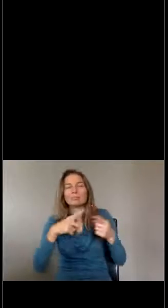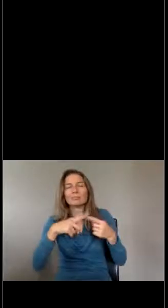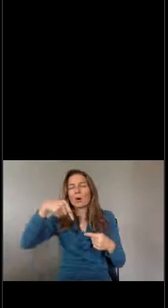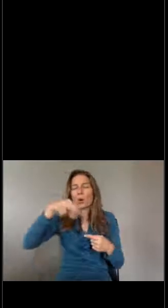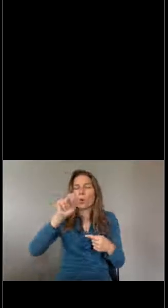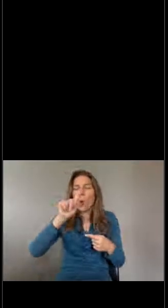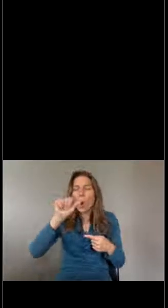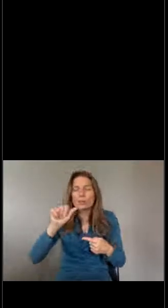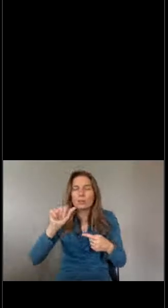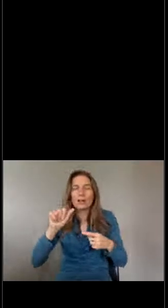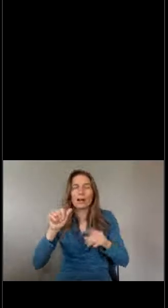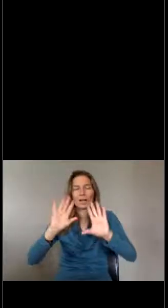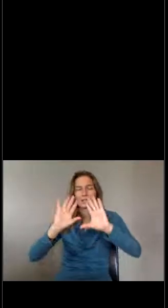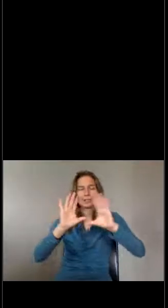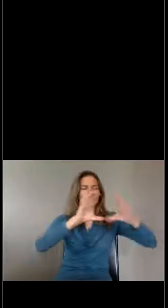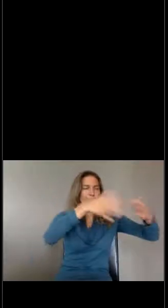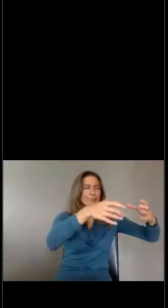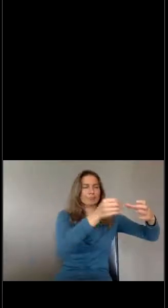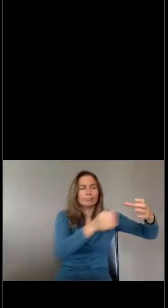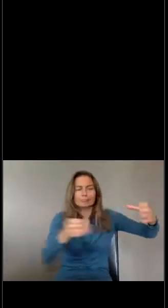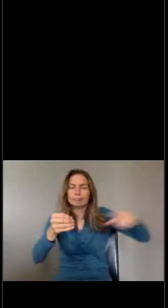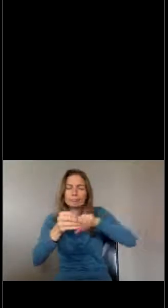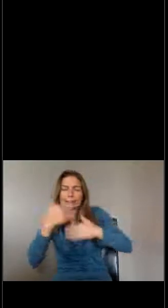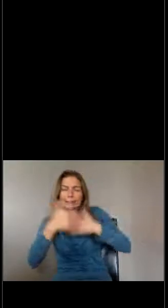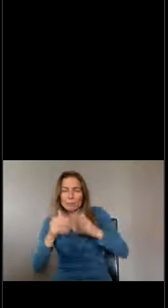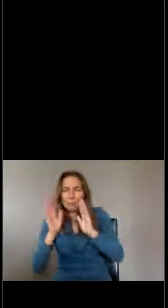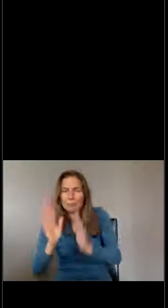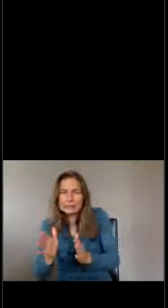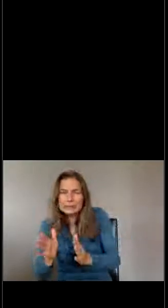because they had complex application procedures